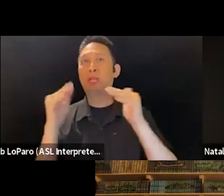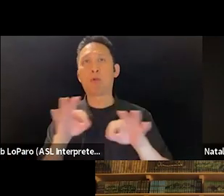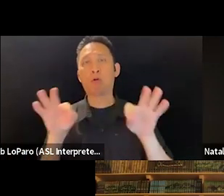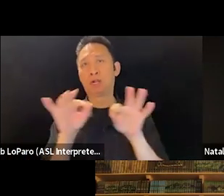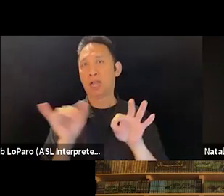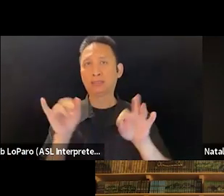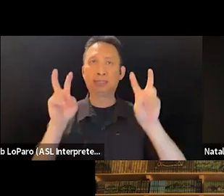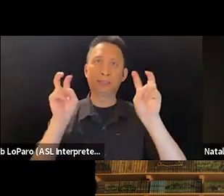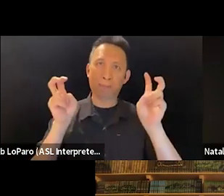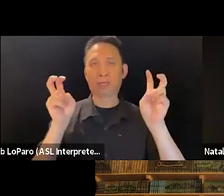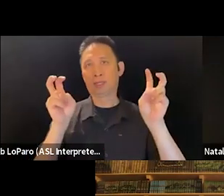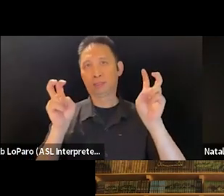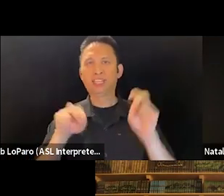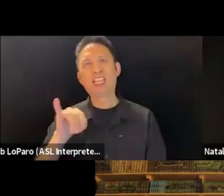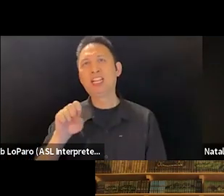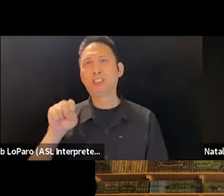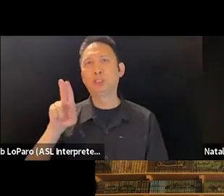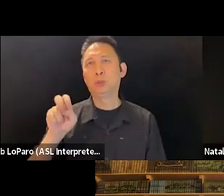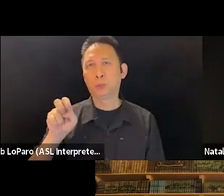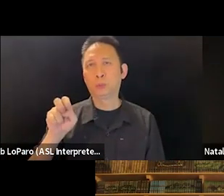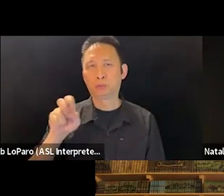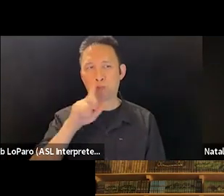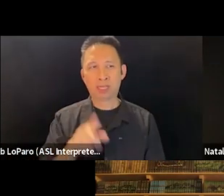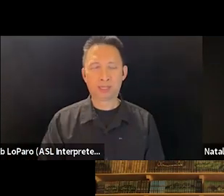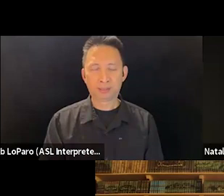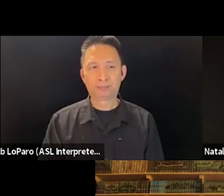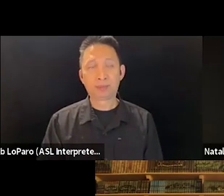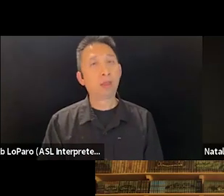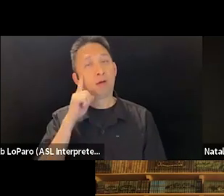And I'm not sure that for broadcaster,